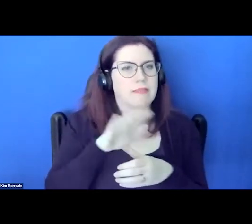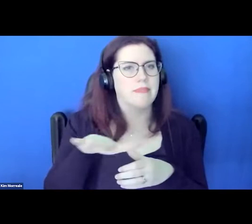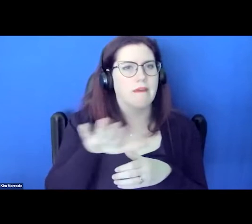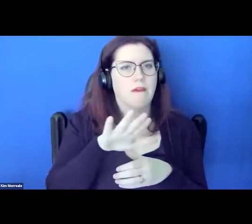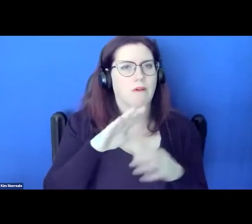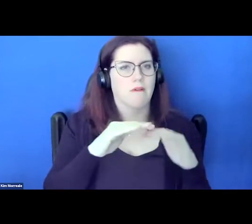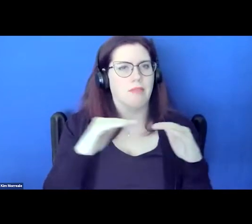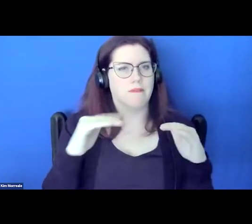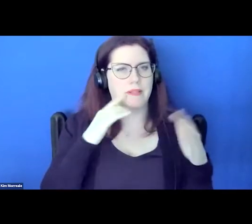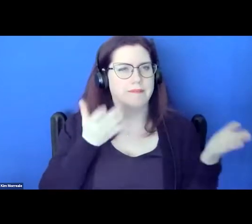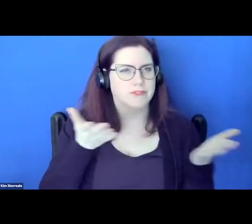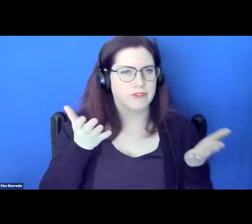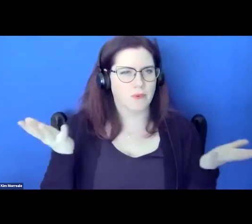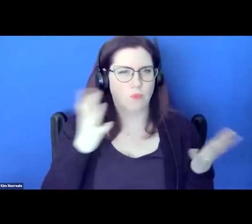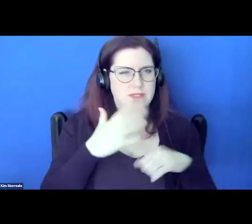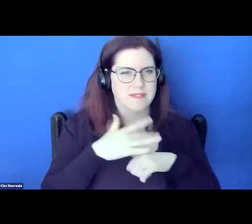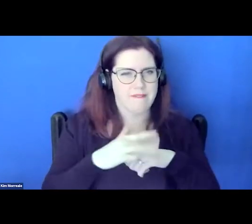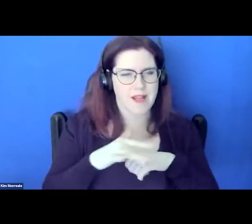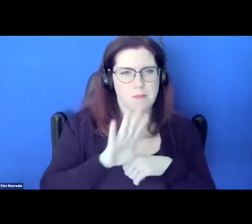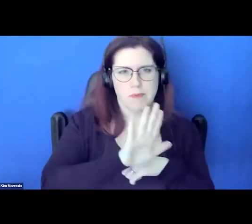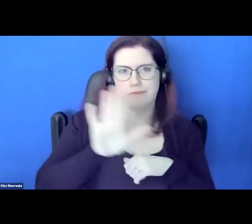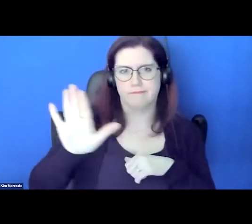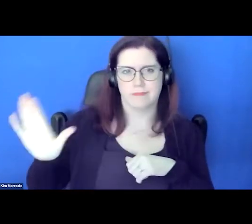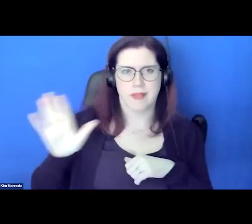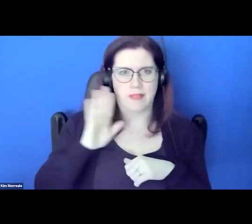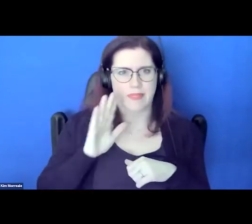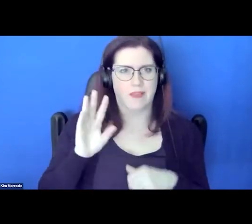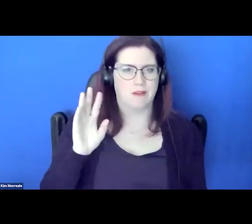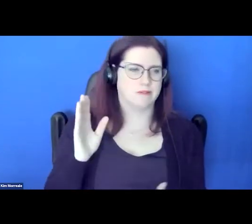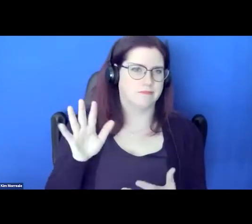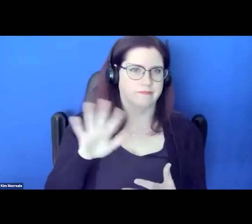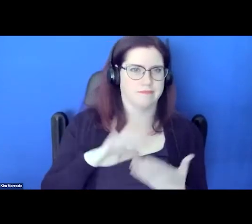that they have and what's going on in their community.